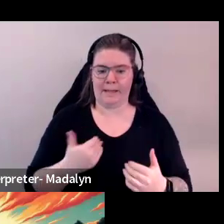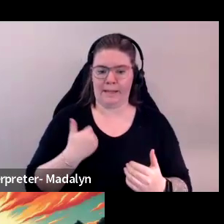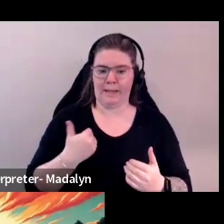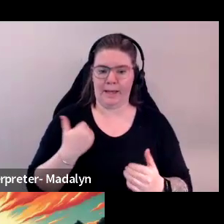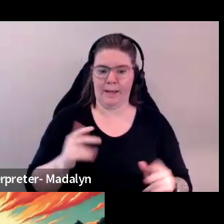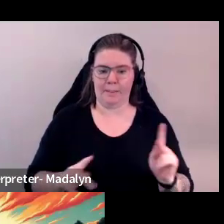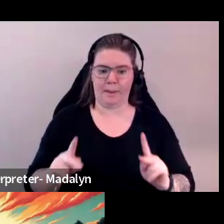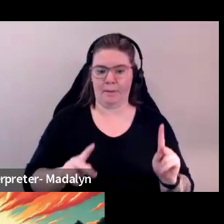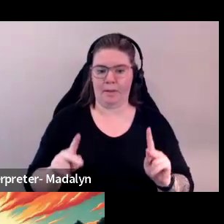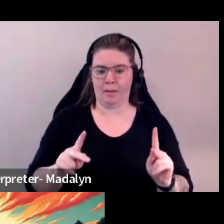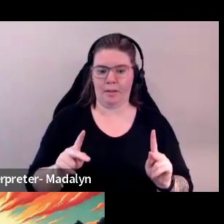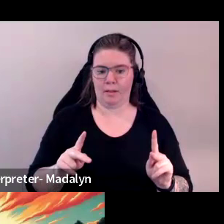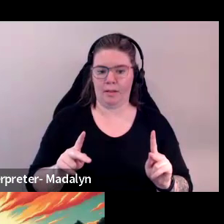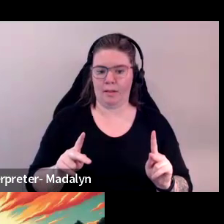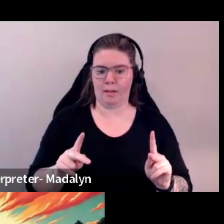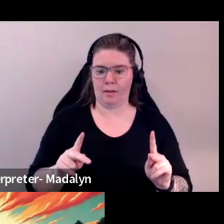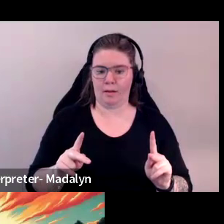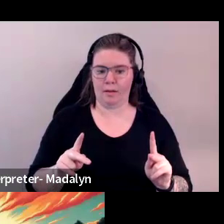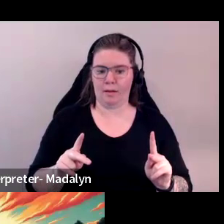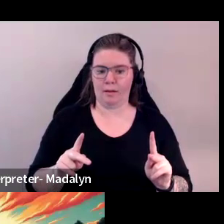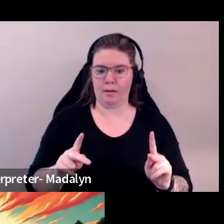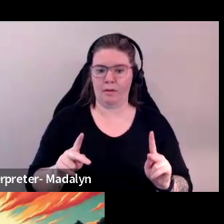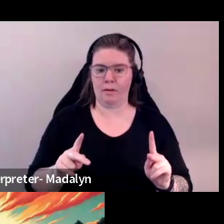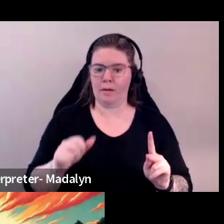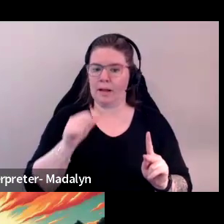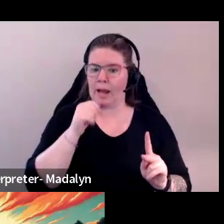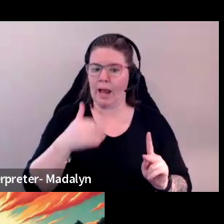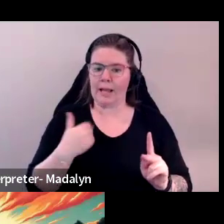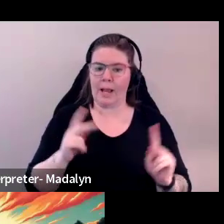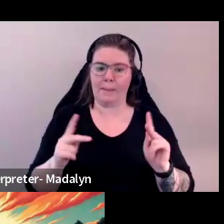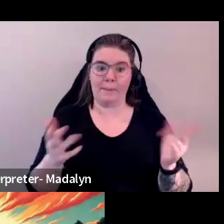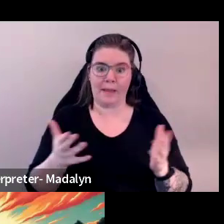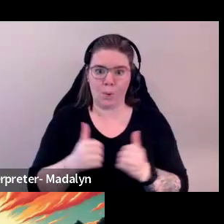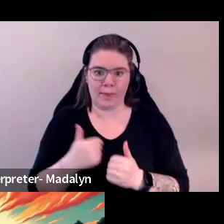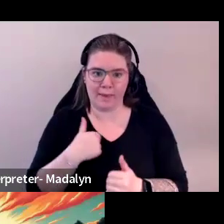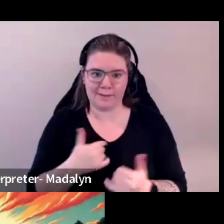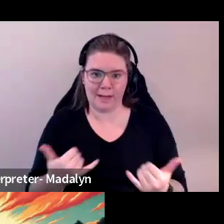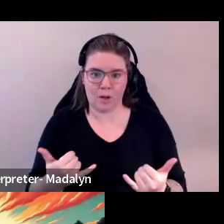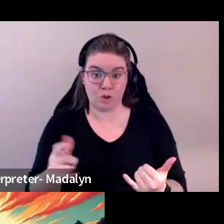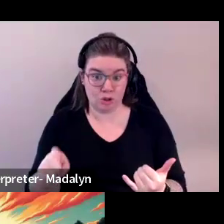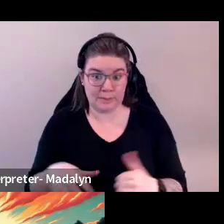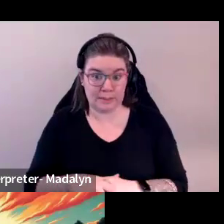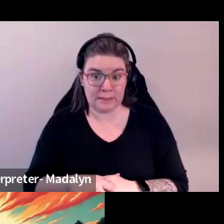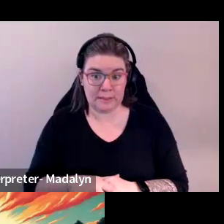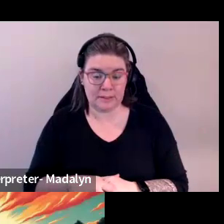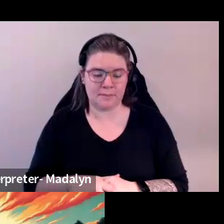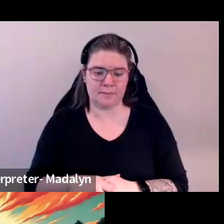Tom Olin: you know we don't have. We're not. There's not young people here with us right now. There should be. Tom Olin: But.